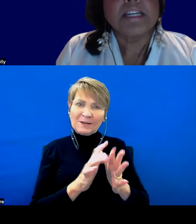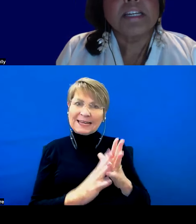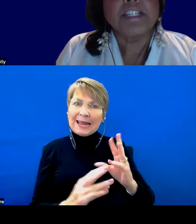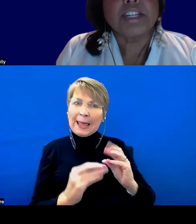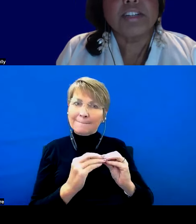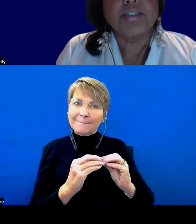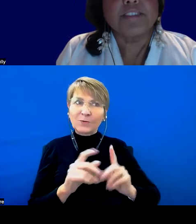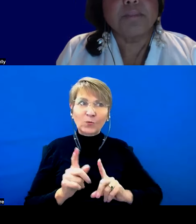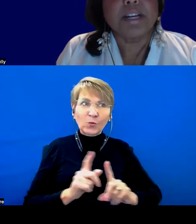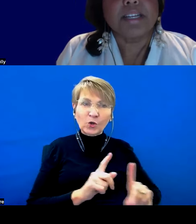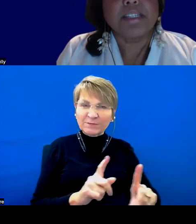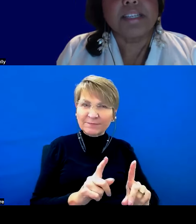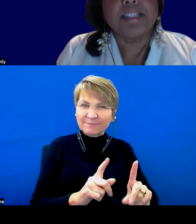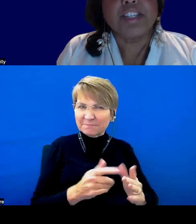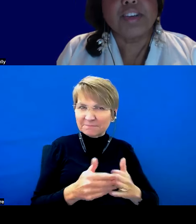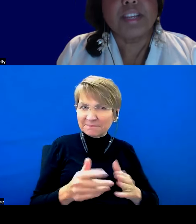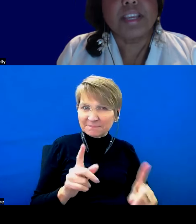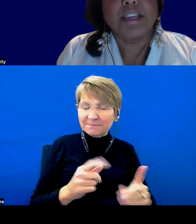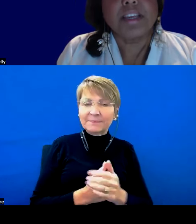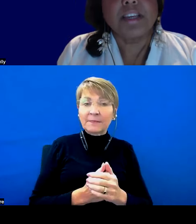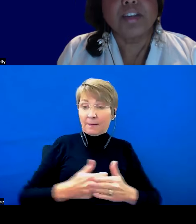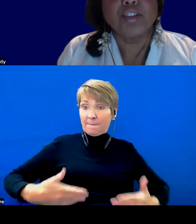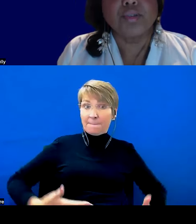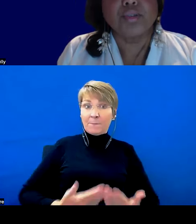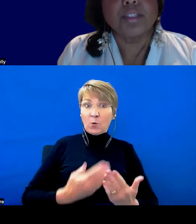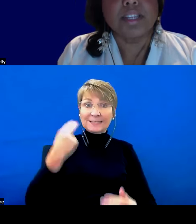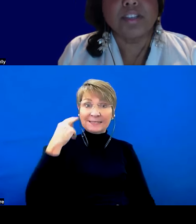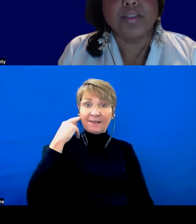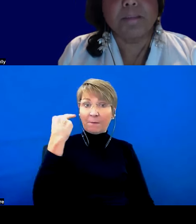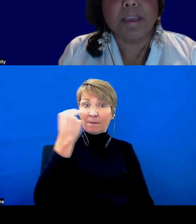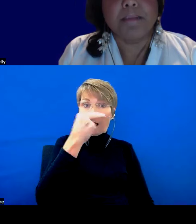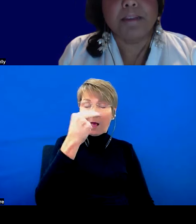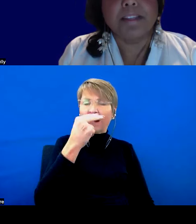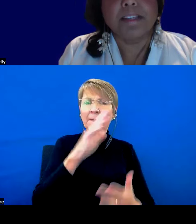Congenital deafblindness is a unique dual sensory impairment